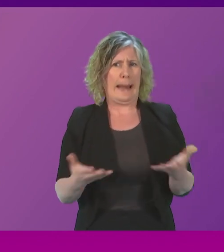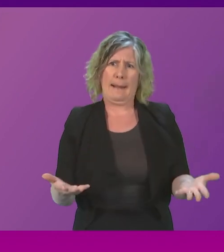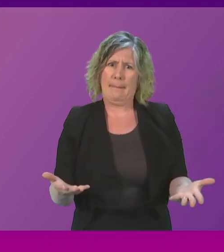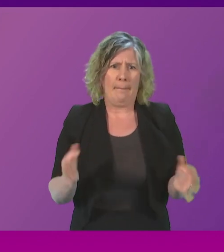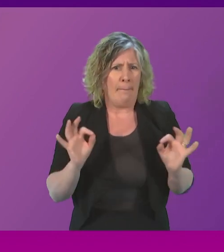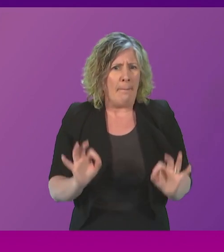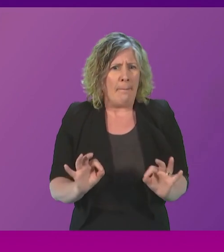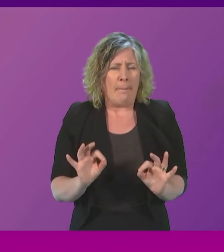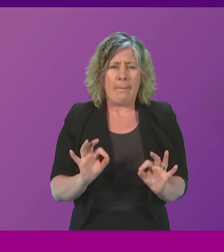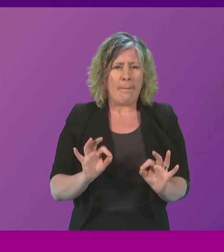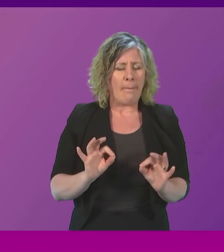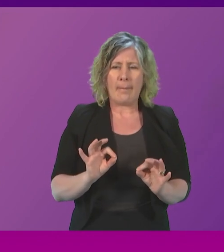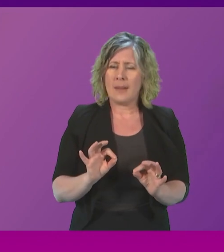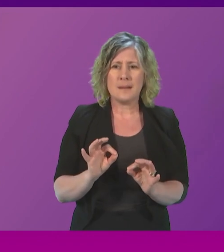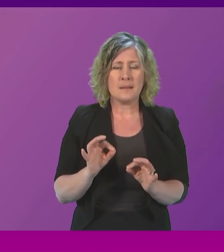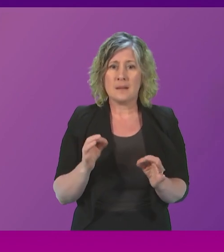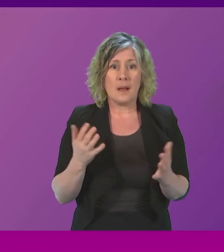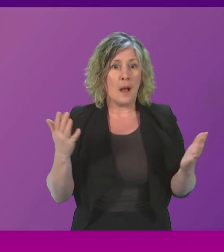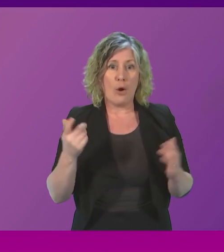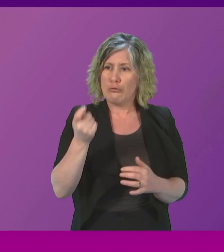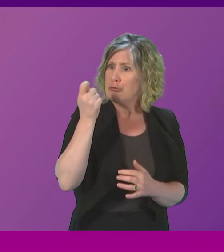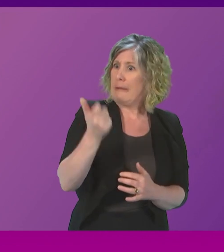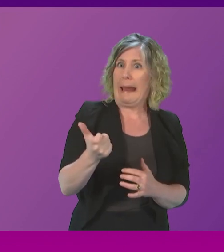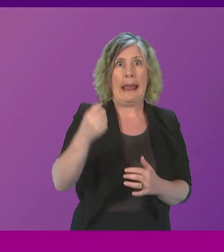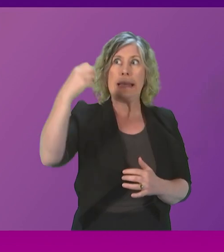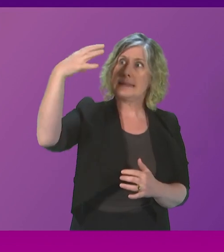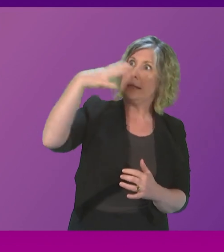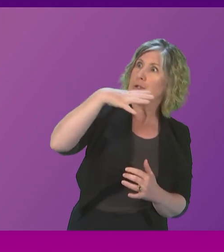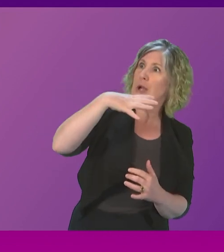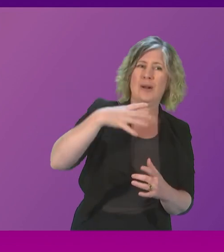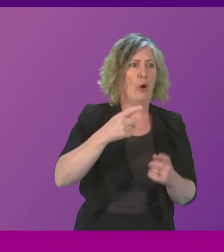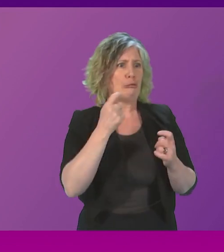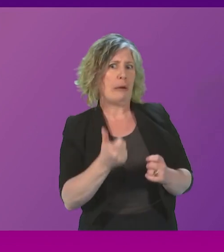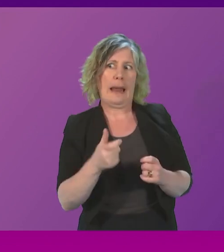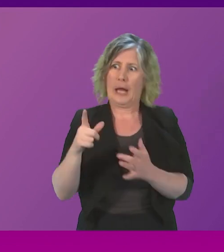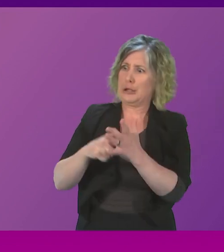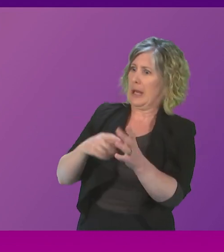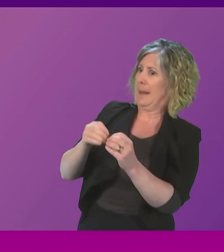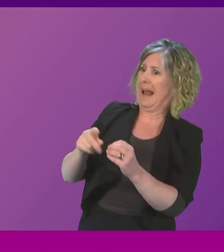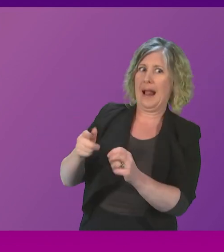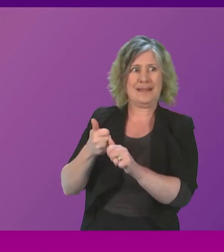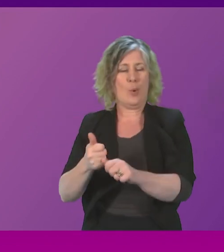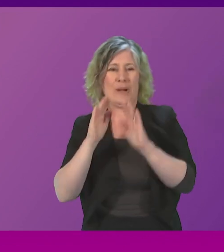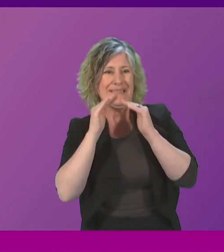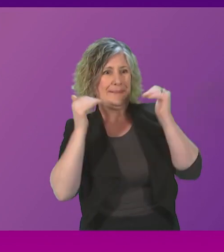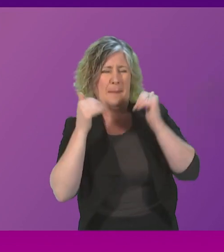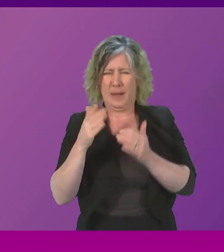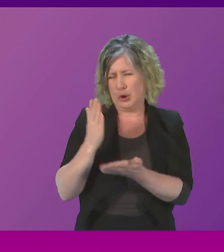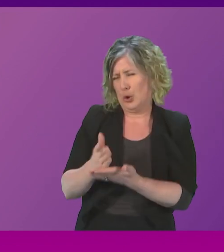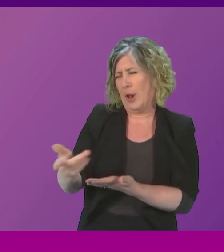Even the ray of sunshine that is Jackie Baillie must be able to get behind the Scottish football team.